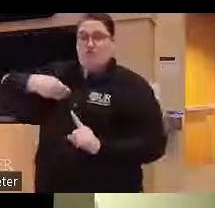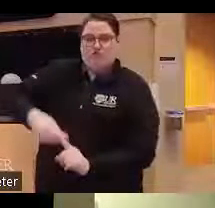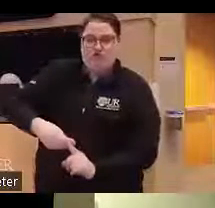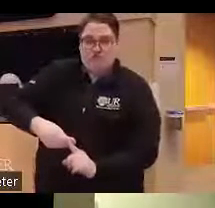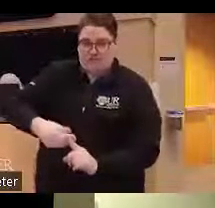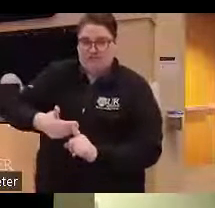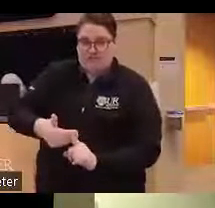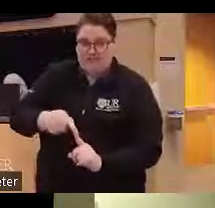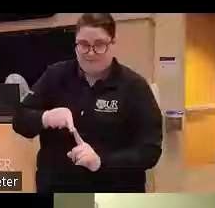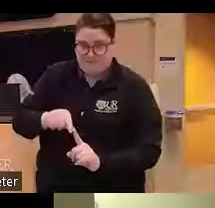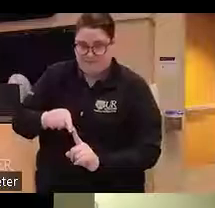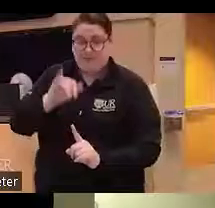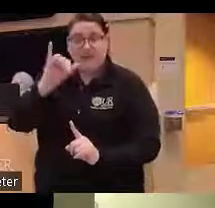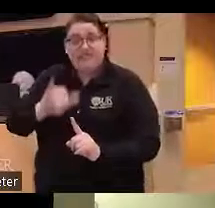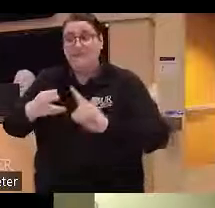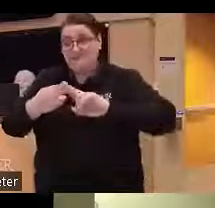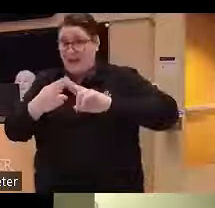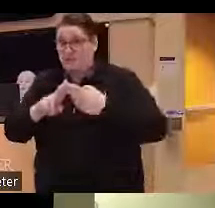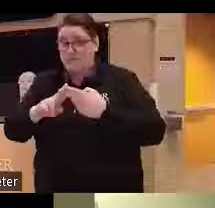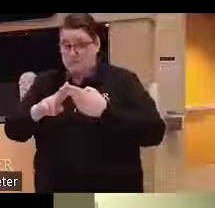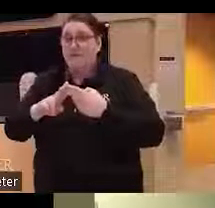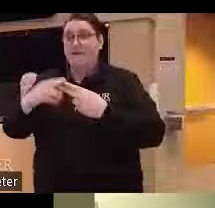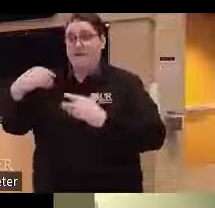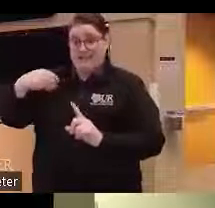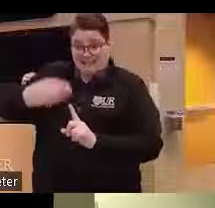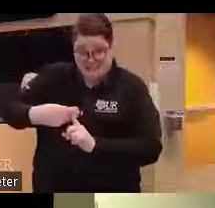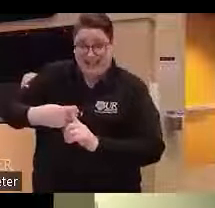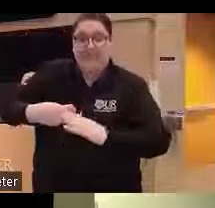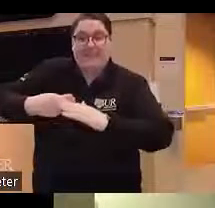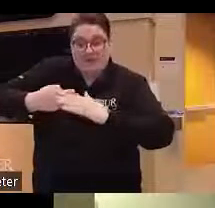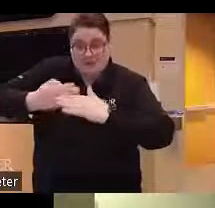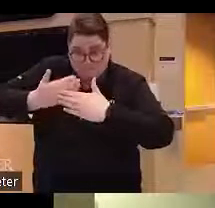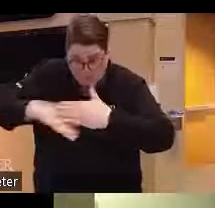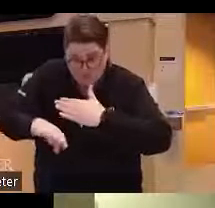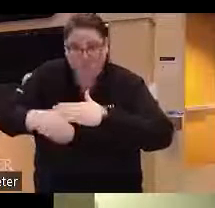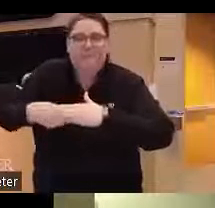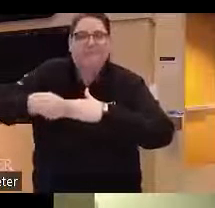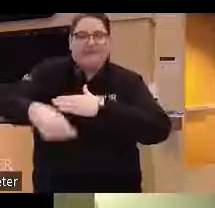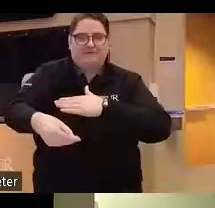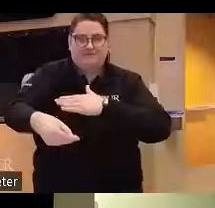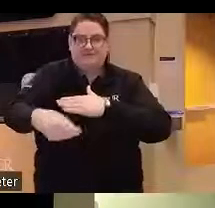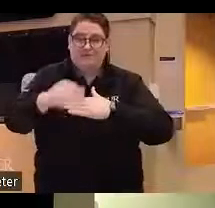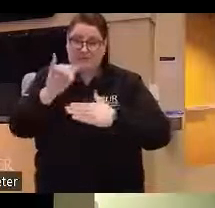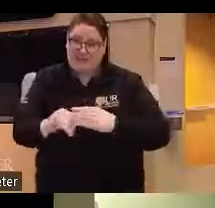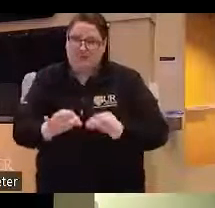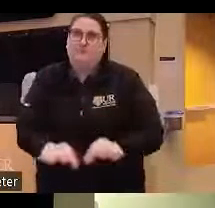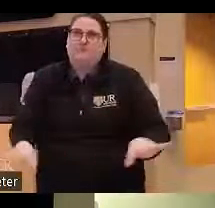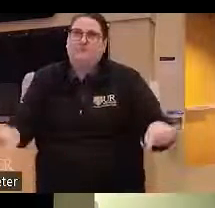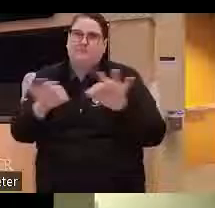and the microbiome is passed at vaginal birth um so it's very very crucial and the mother's